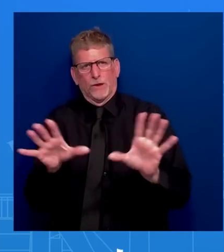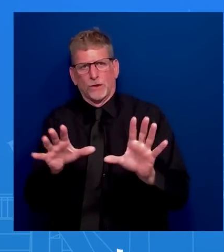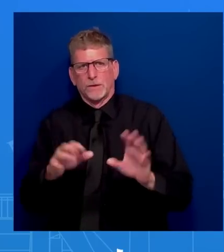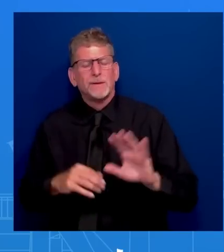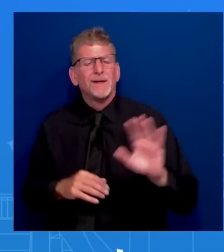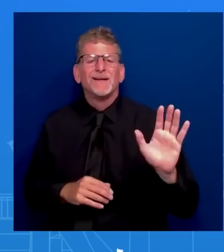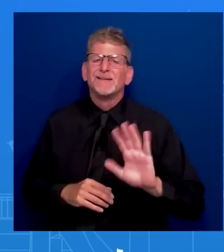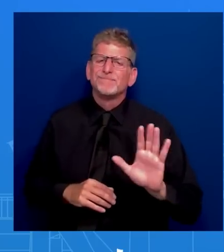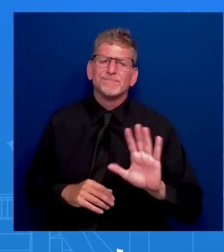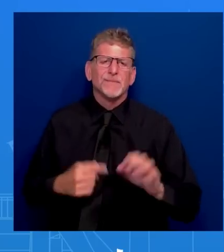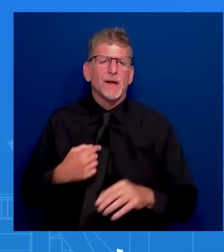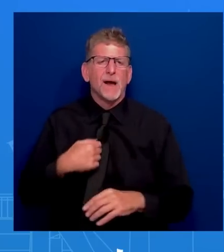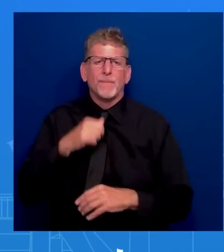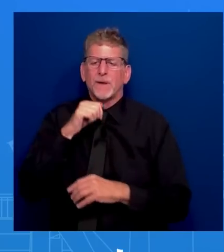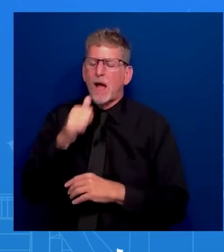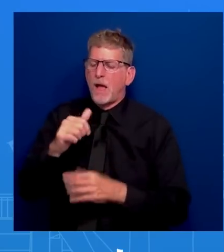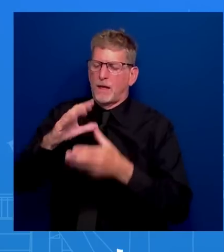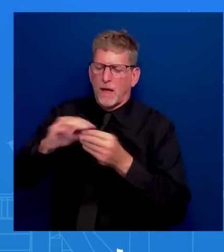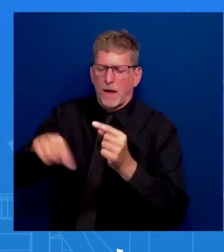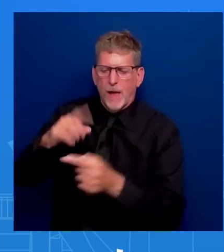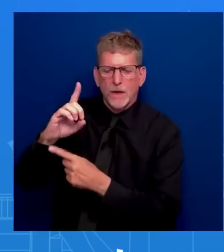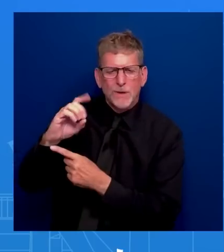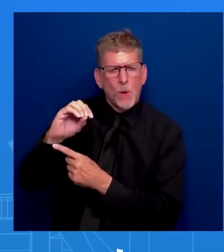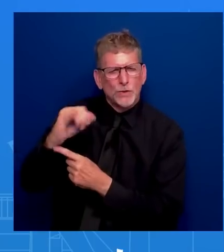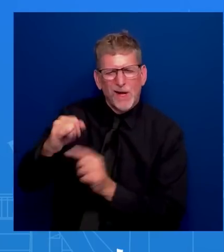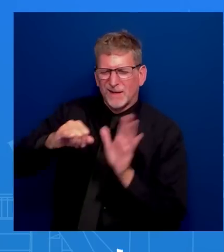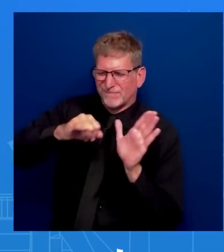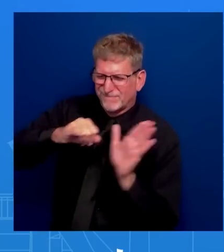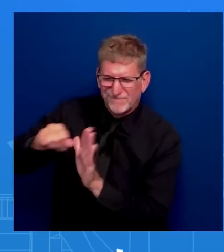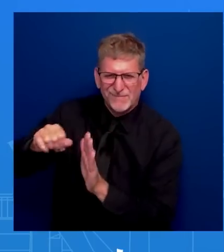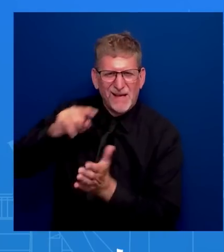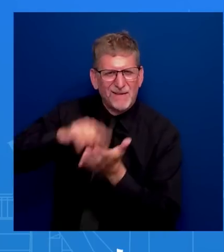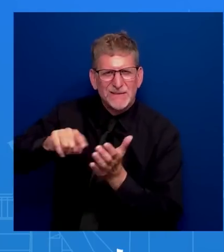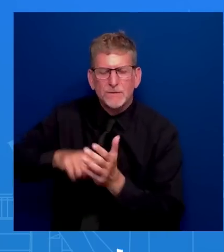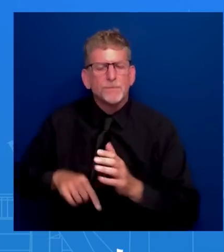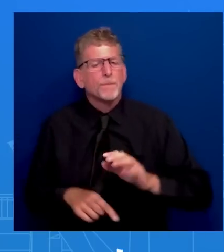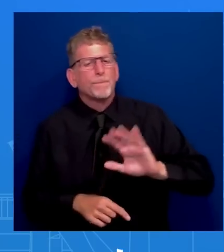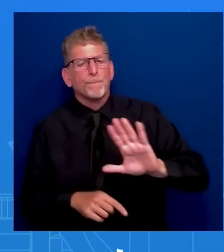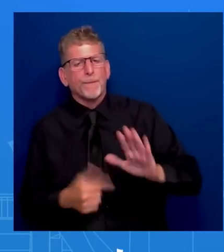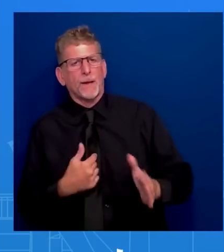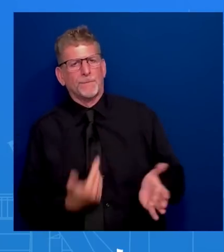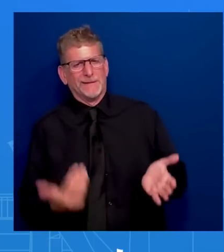Are -- Ms. Jean-Pierre: We're just not going to comment on that. The Press: Is this White House weaponizing the Justice Department